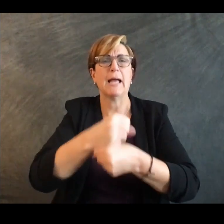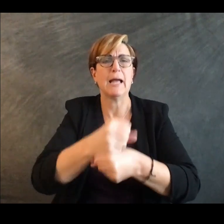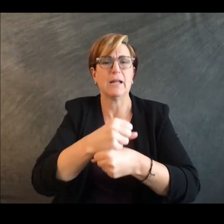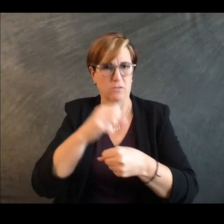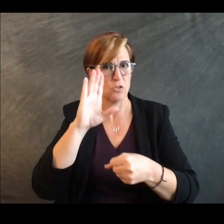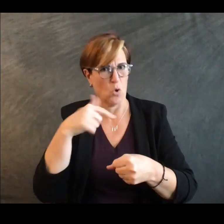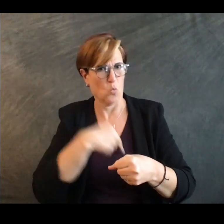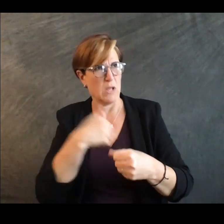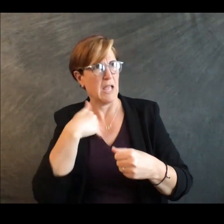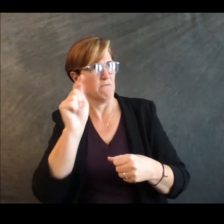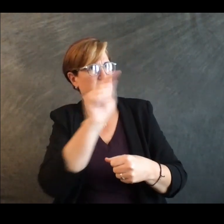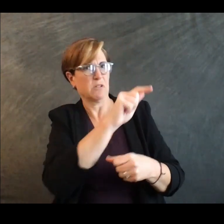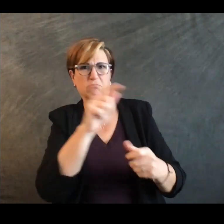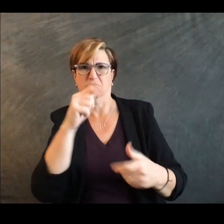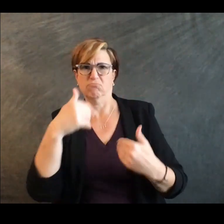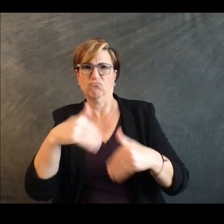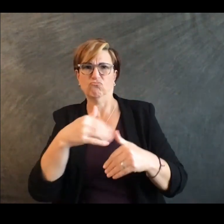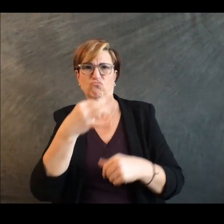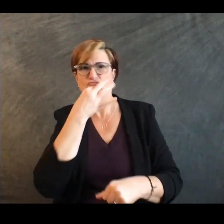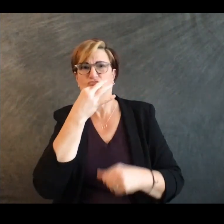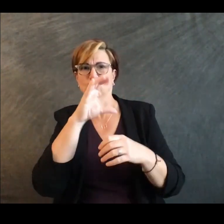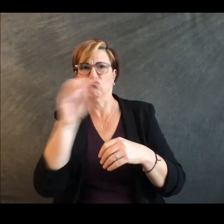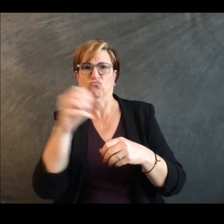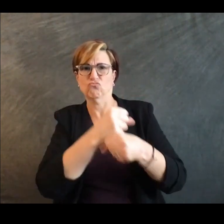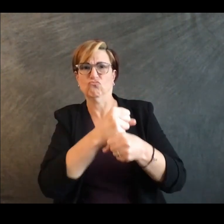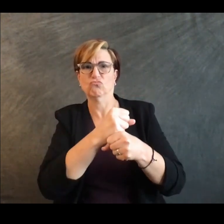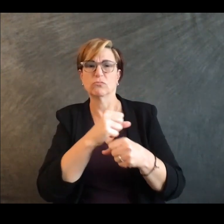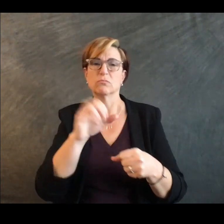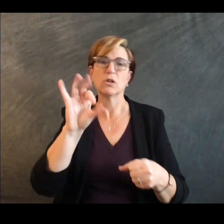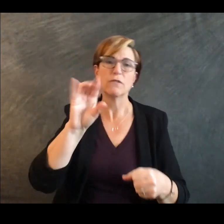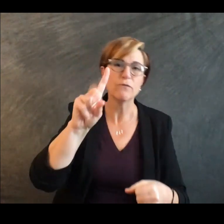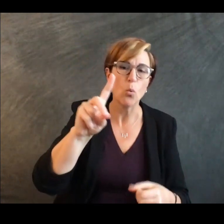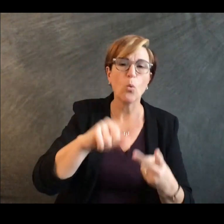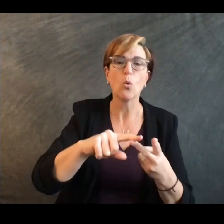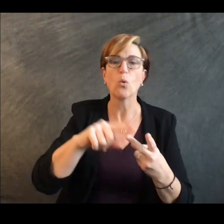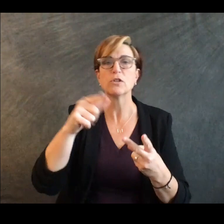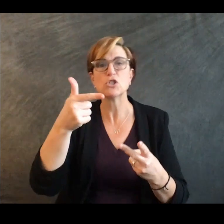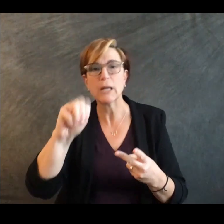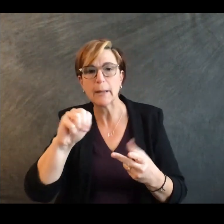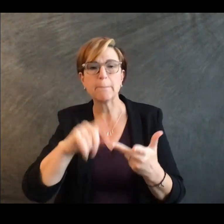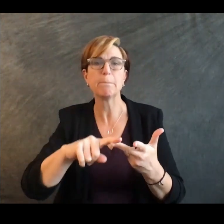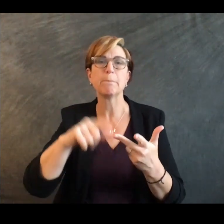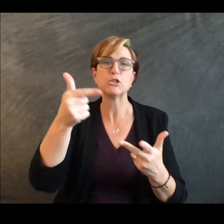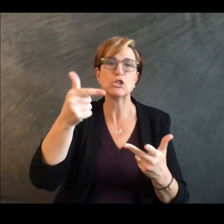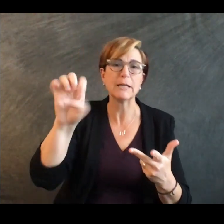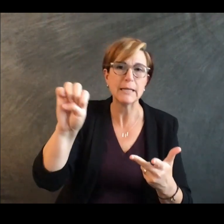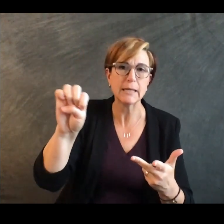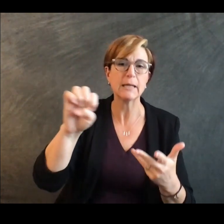building them for General Motors GE we have really some great companies that